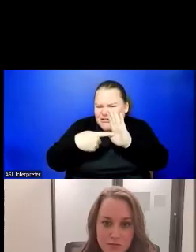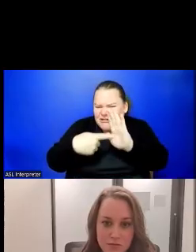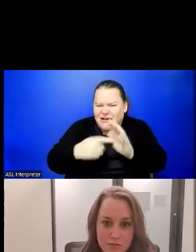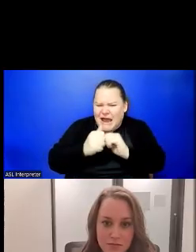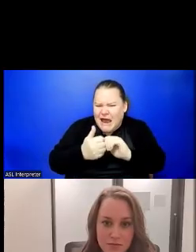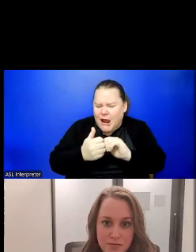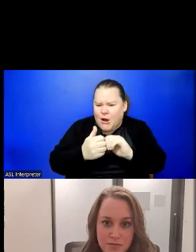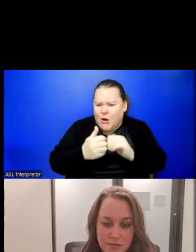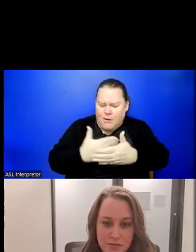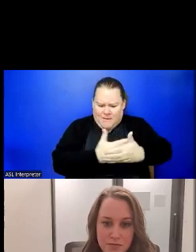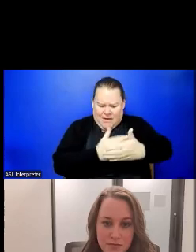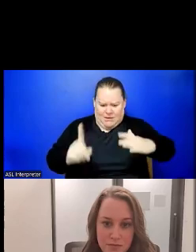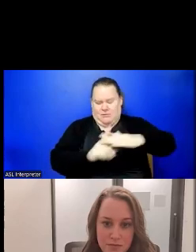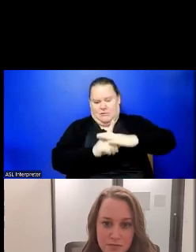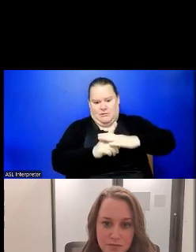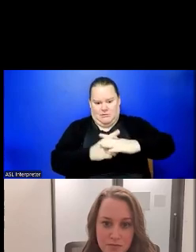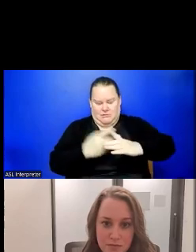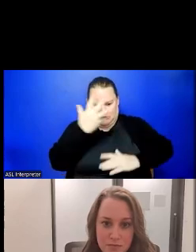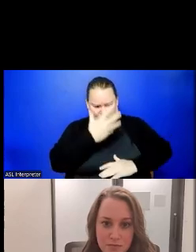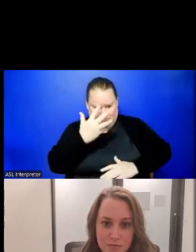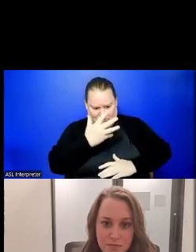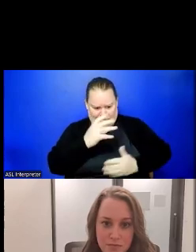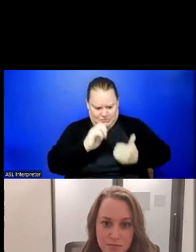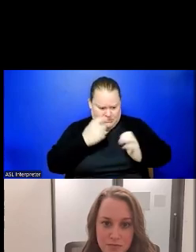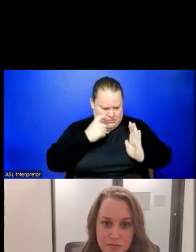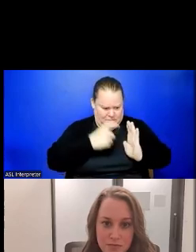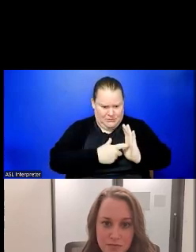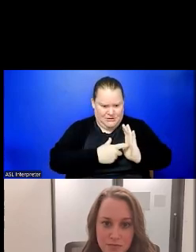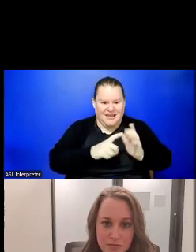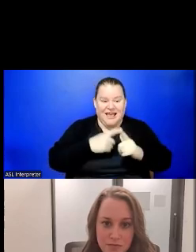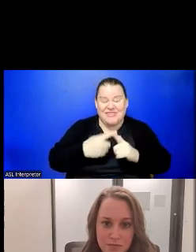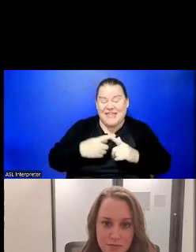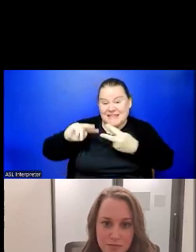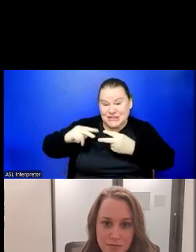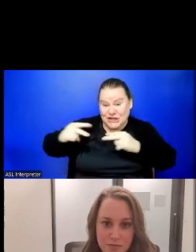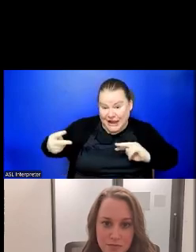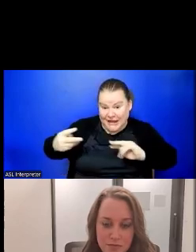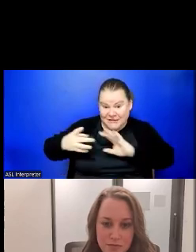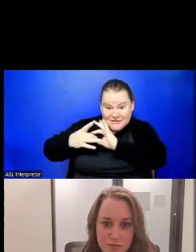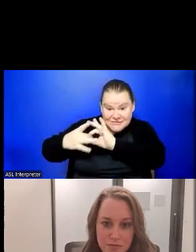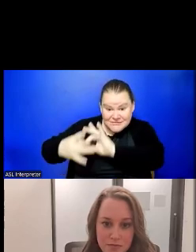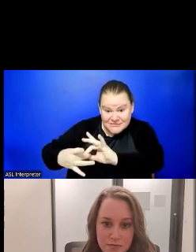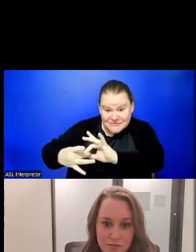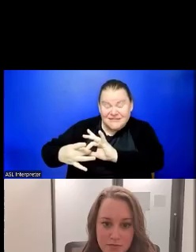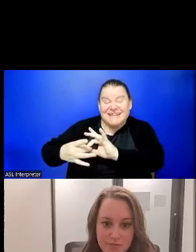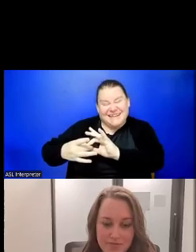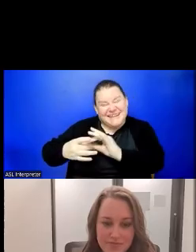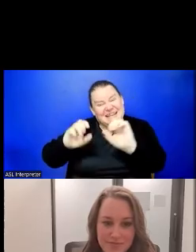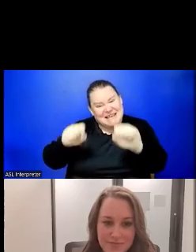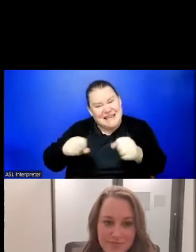then we're going to talk about the genetics of prader willi syndrome. It does get very complicated, but Annabelle is